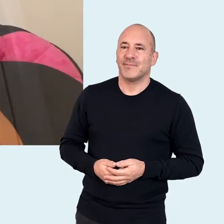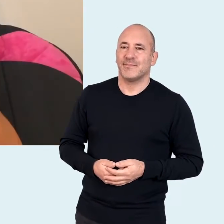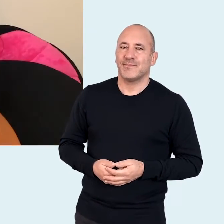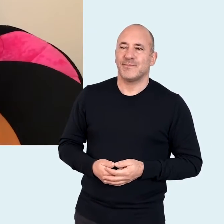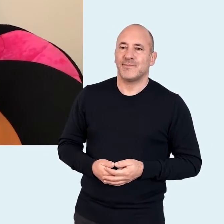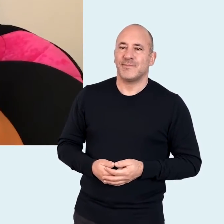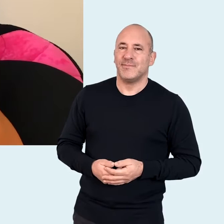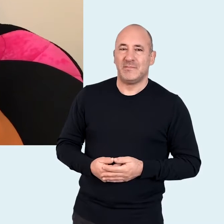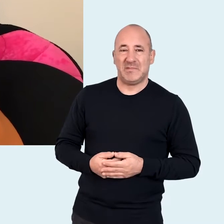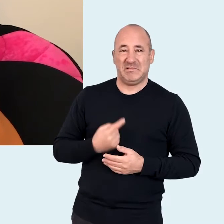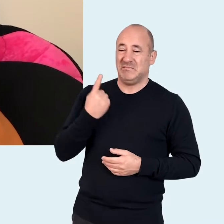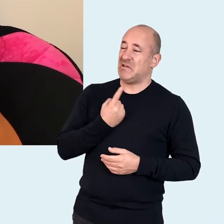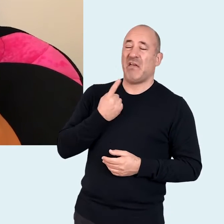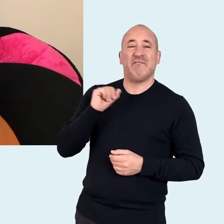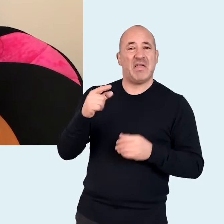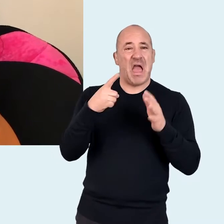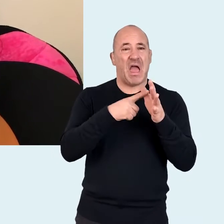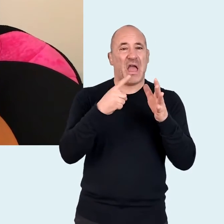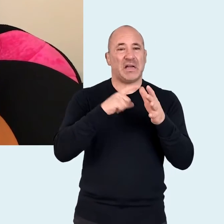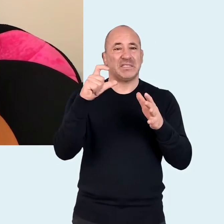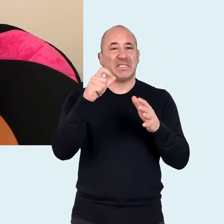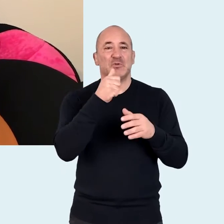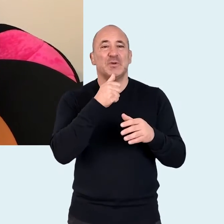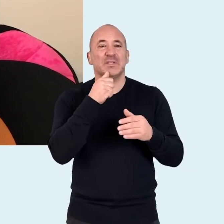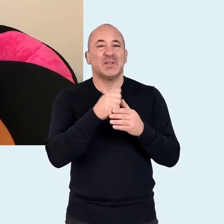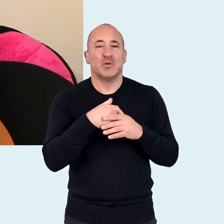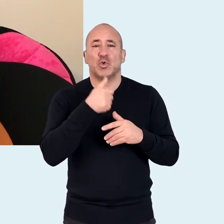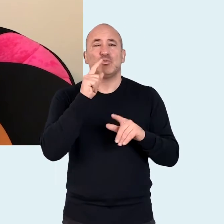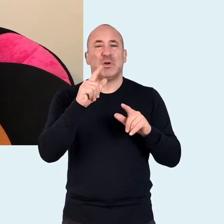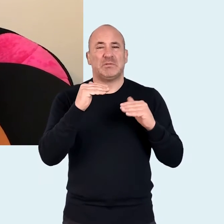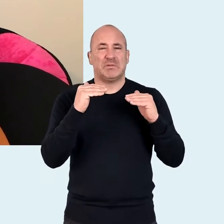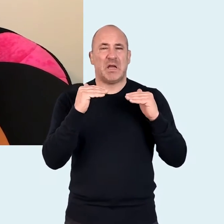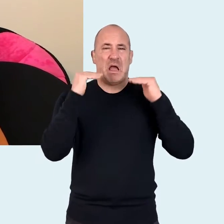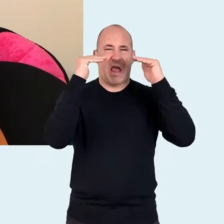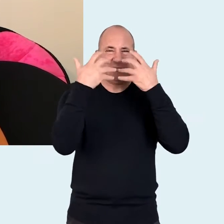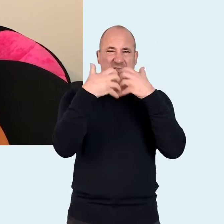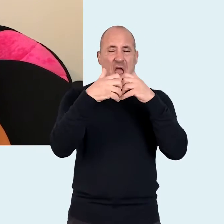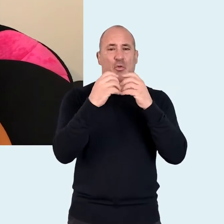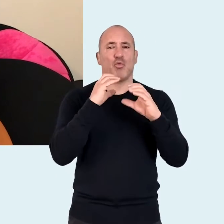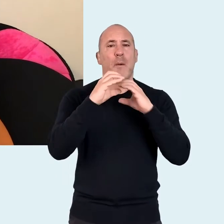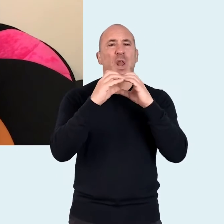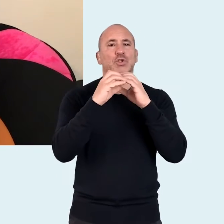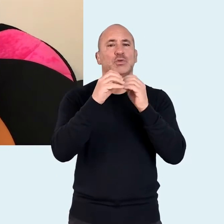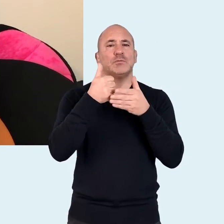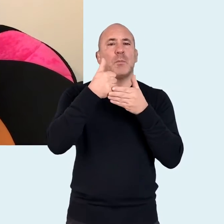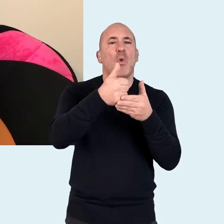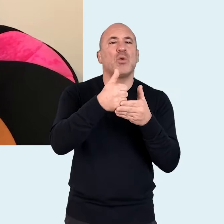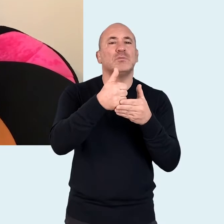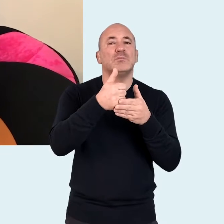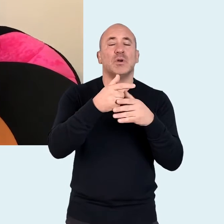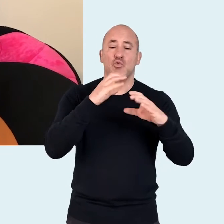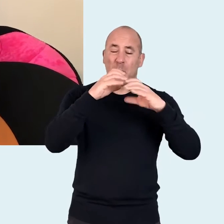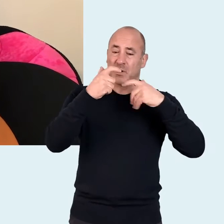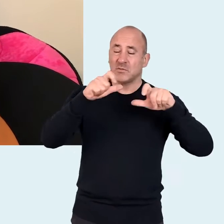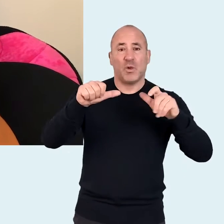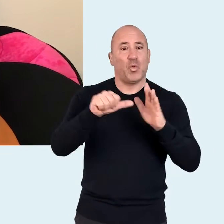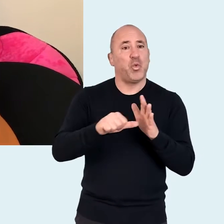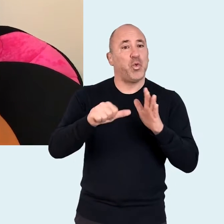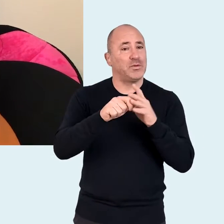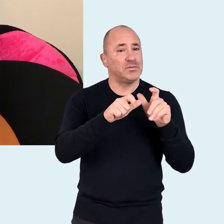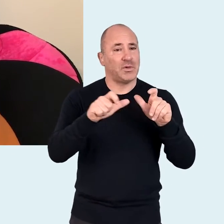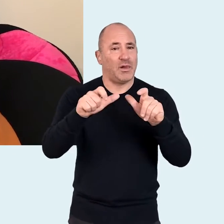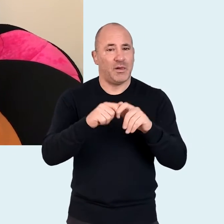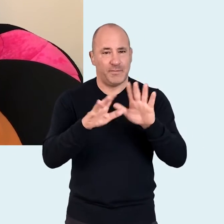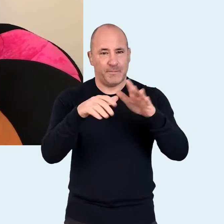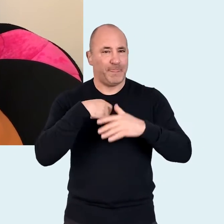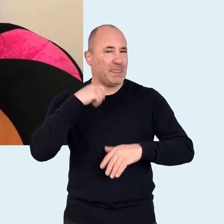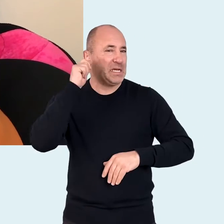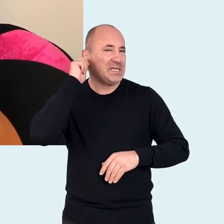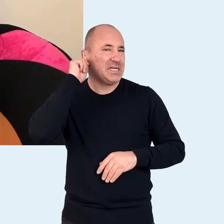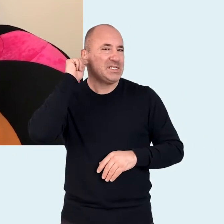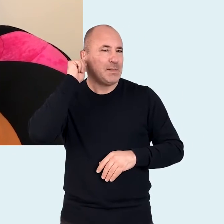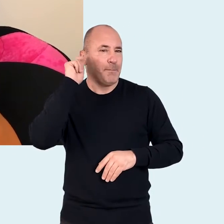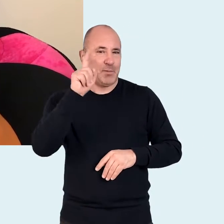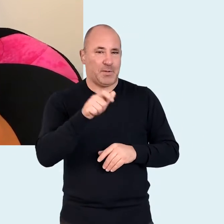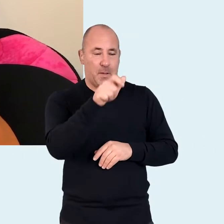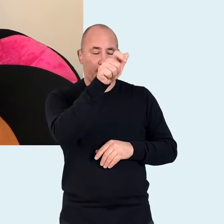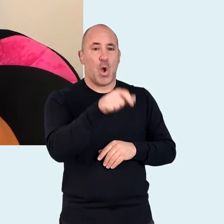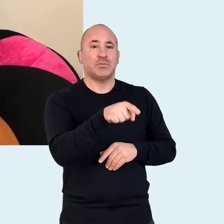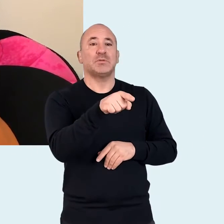I am an AAC user. I use a high tech communication aid but communication can still be difficult.